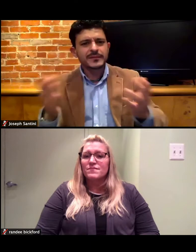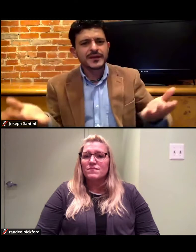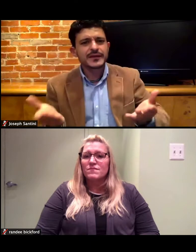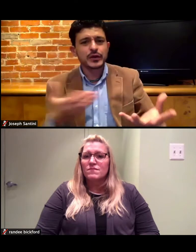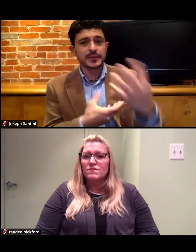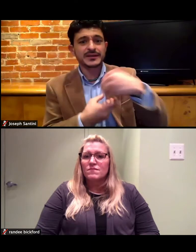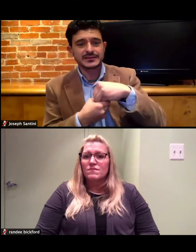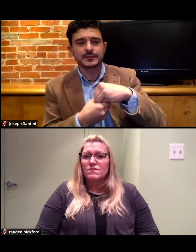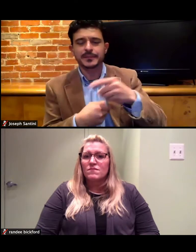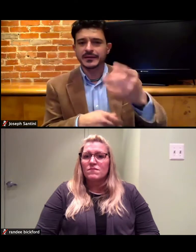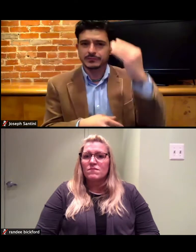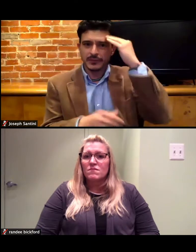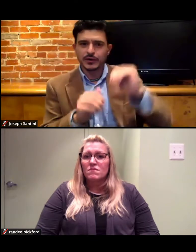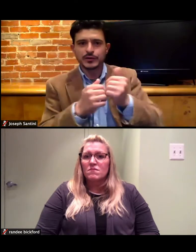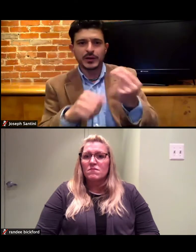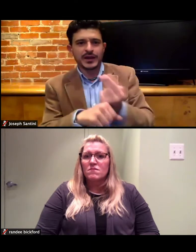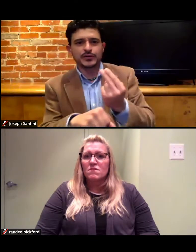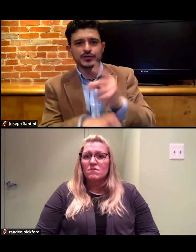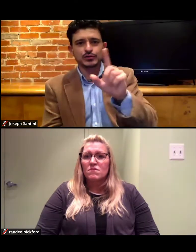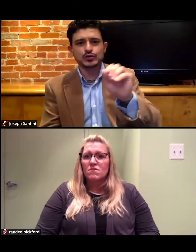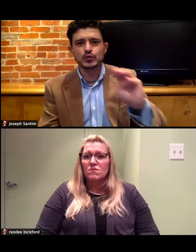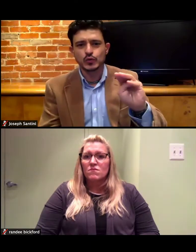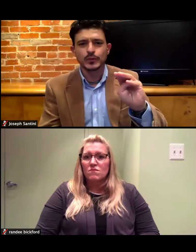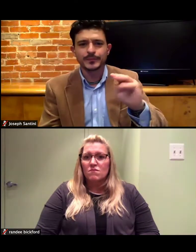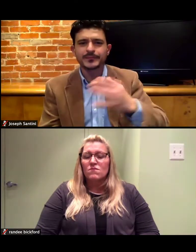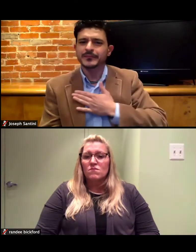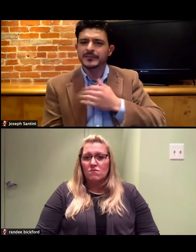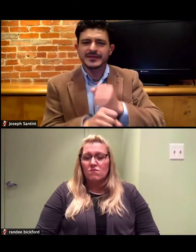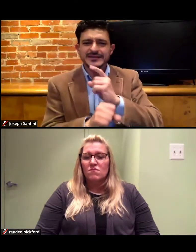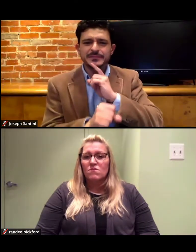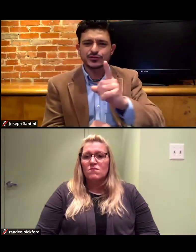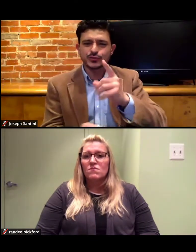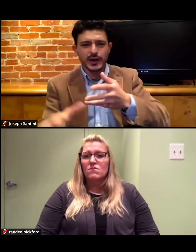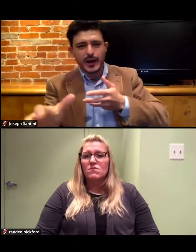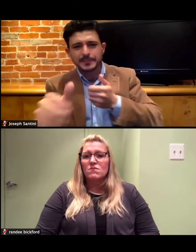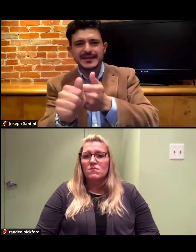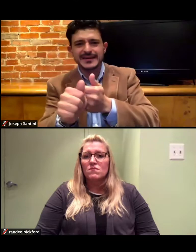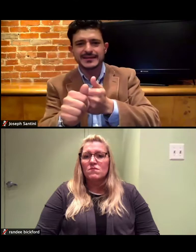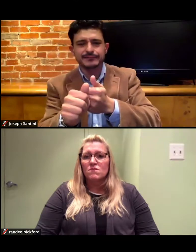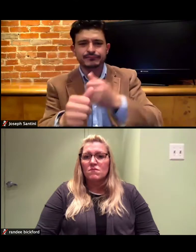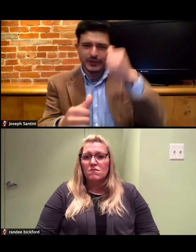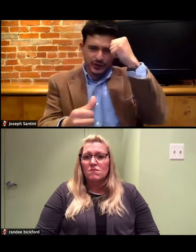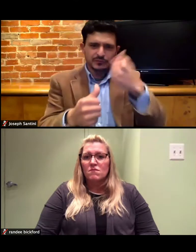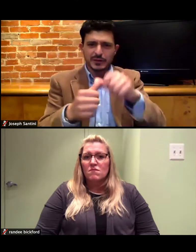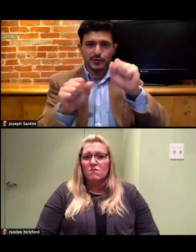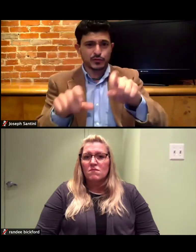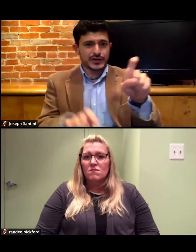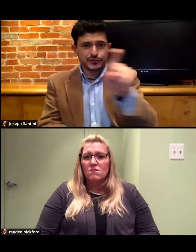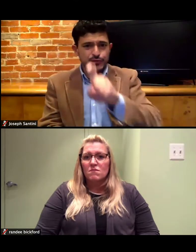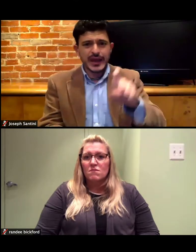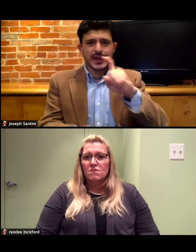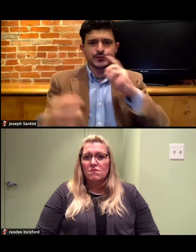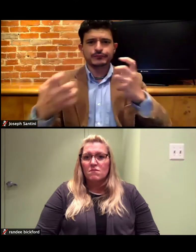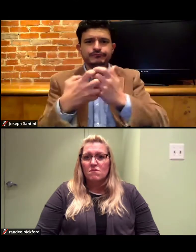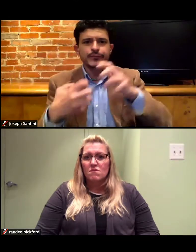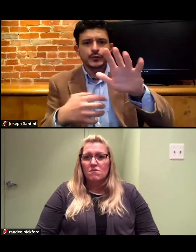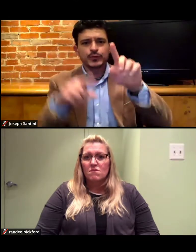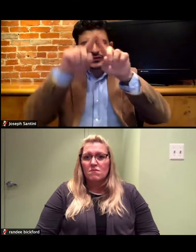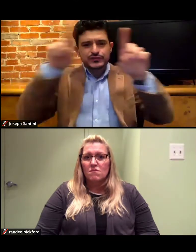First, we wanna make sure right from the beginning that everyone knows how to use zoom. Please make sure that you have the updated version.